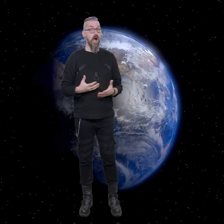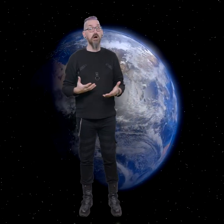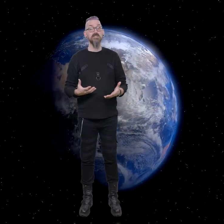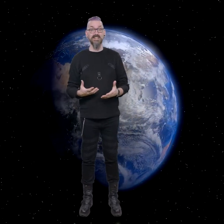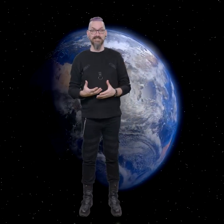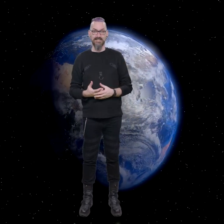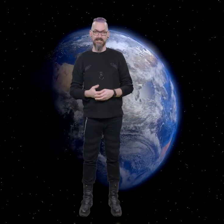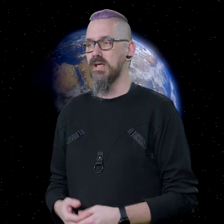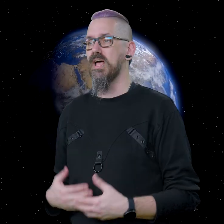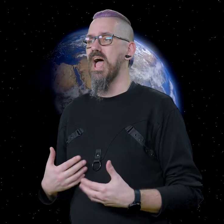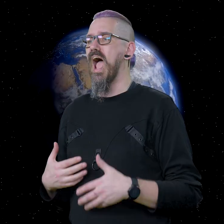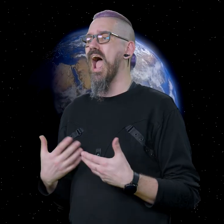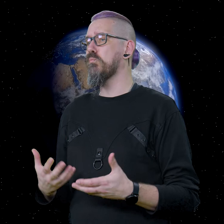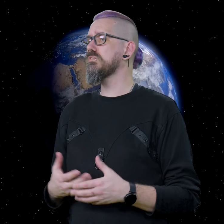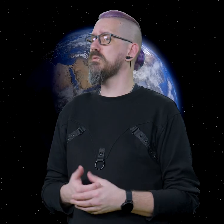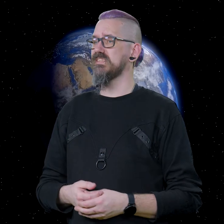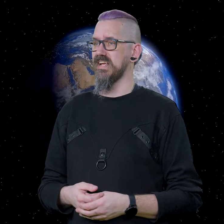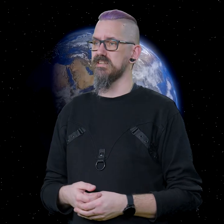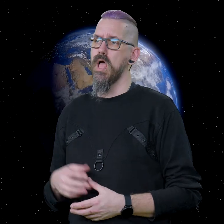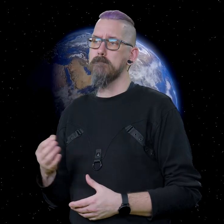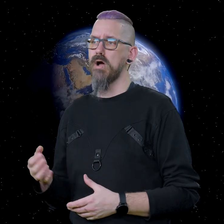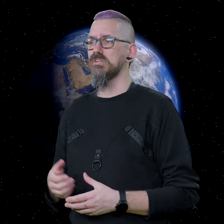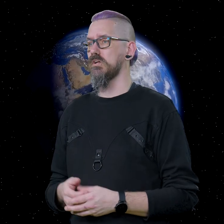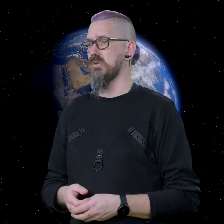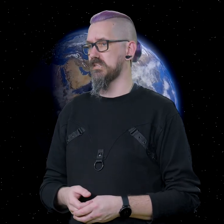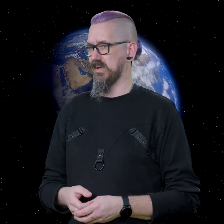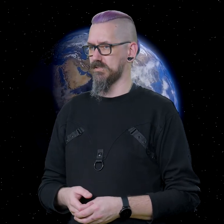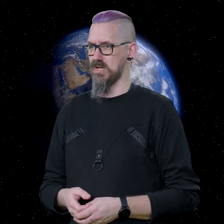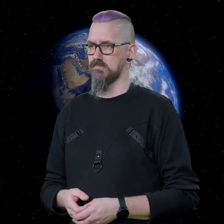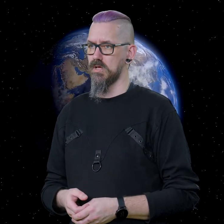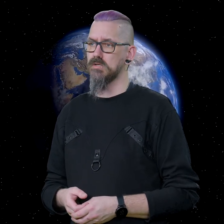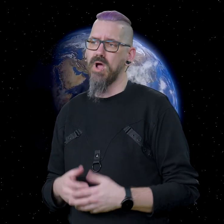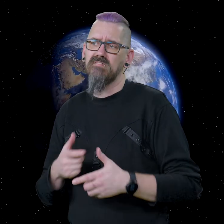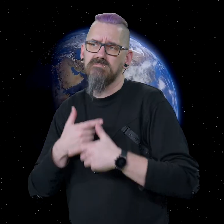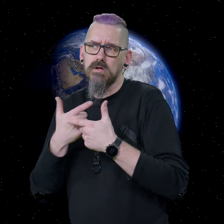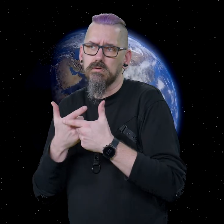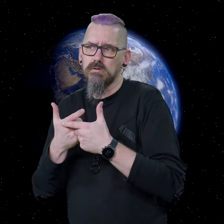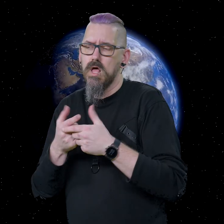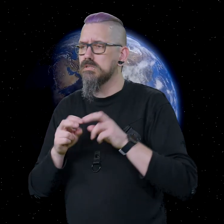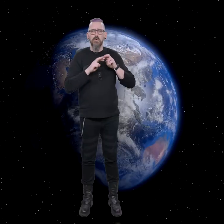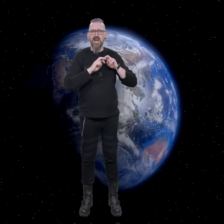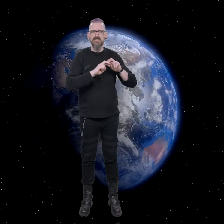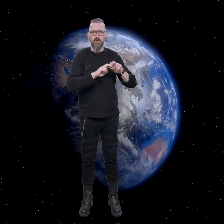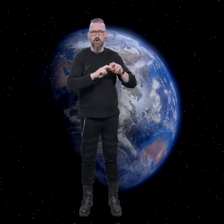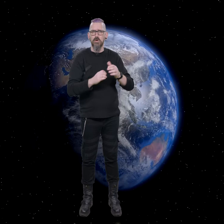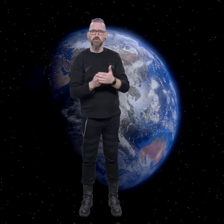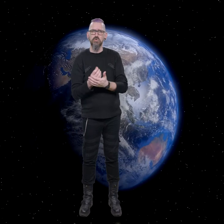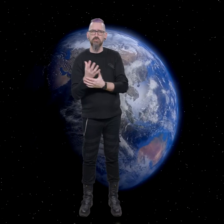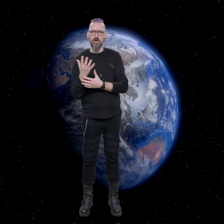Artist. I want to be seen, Part of the greater picture, To have fun, To explore, To grow.